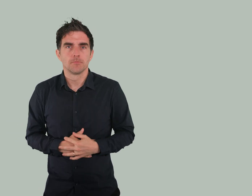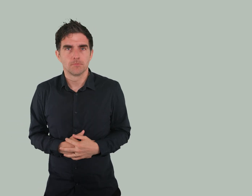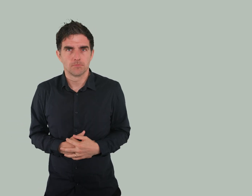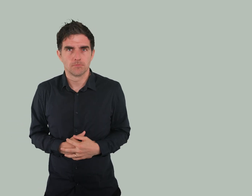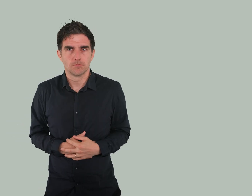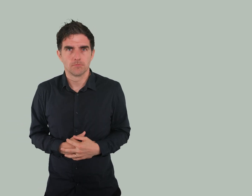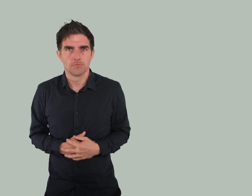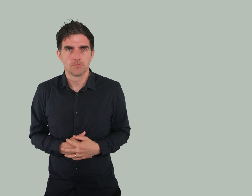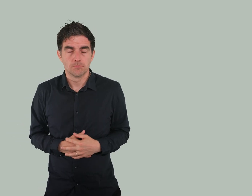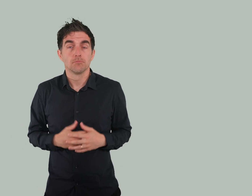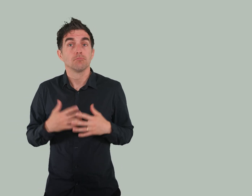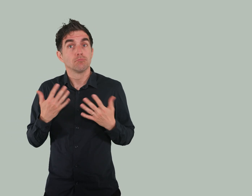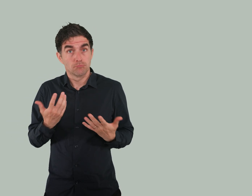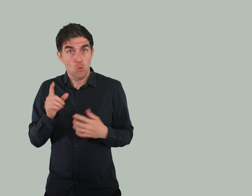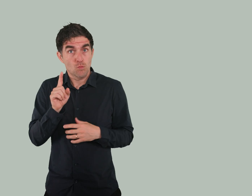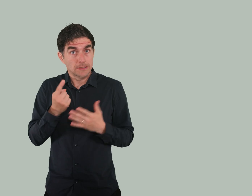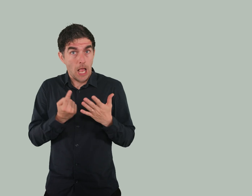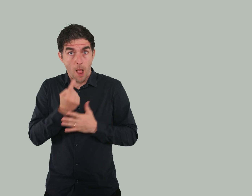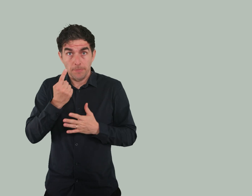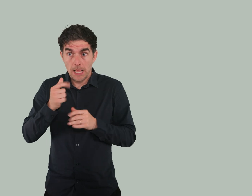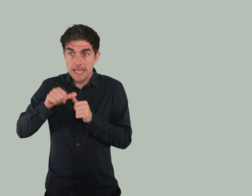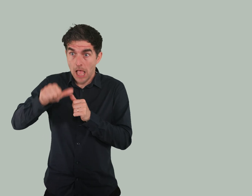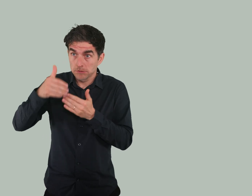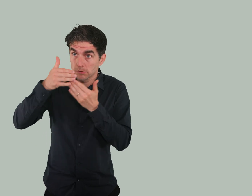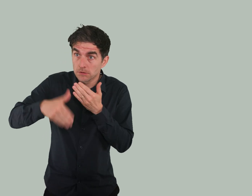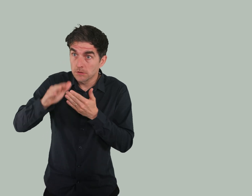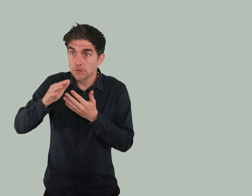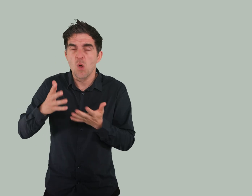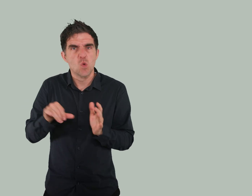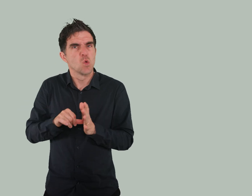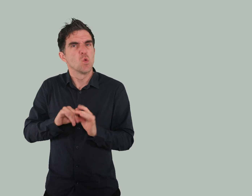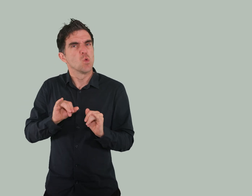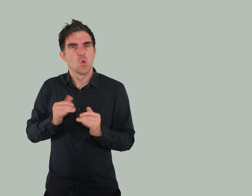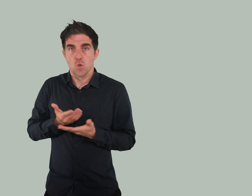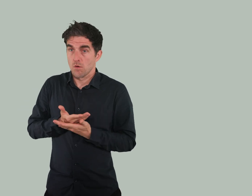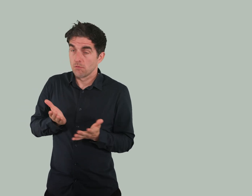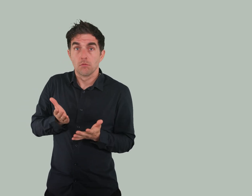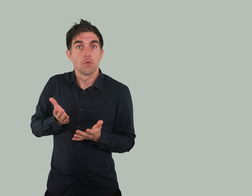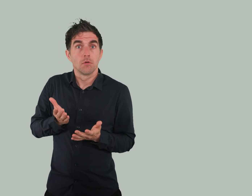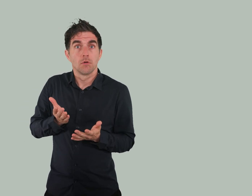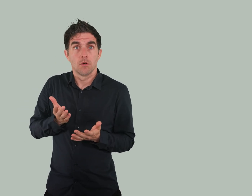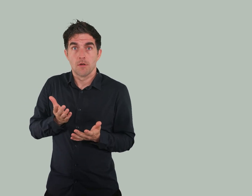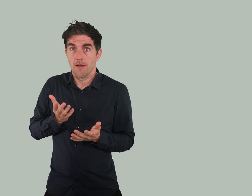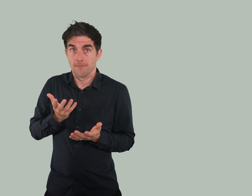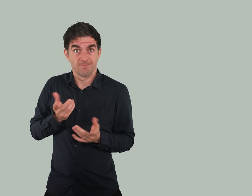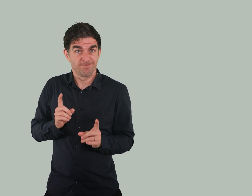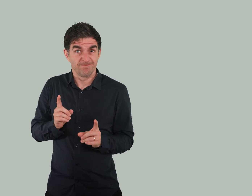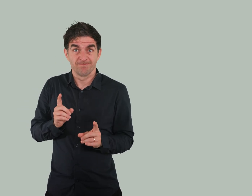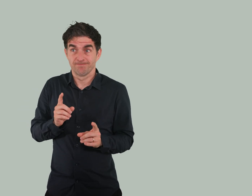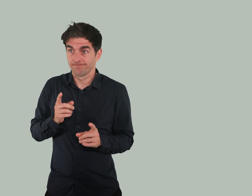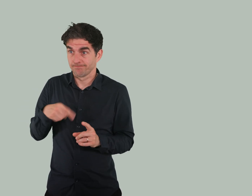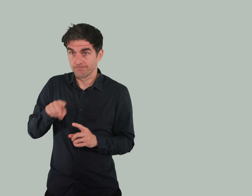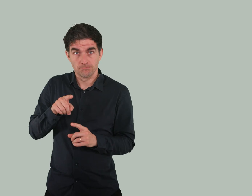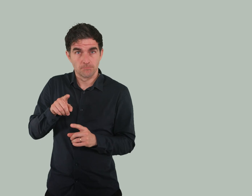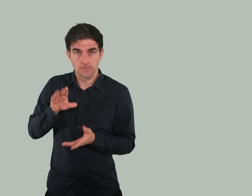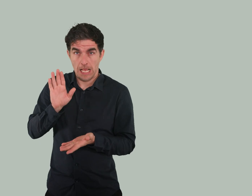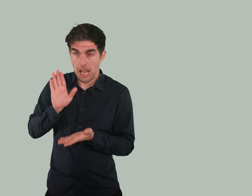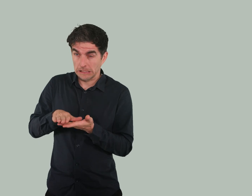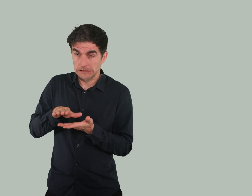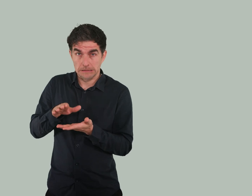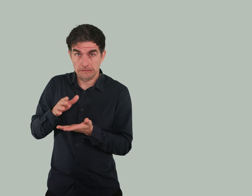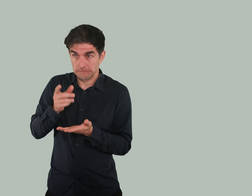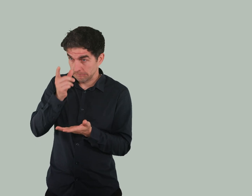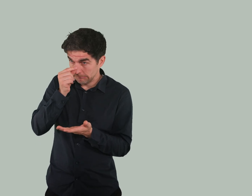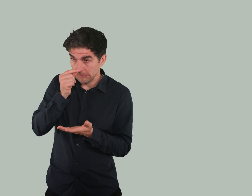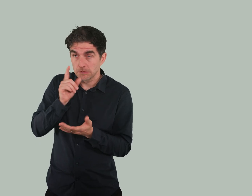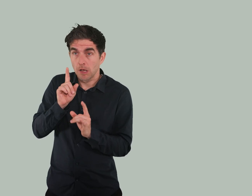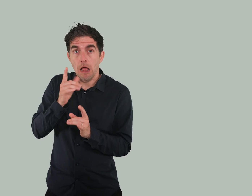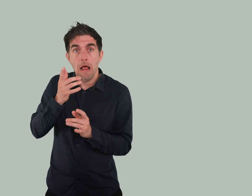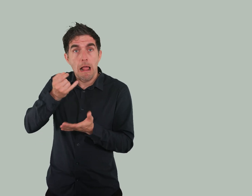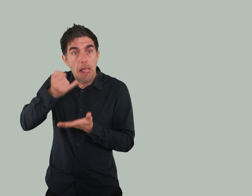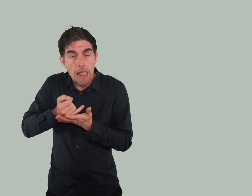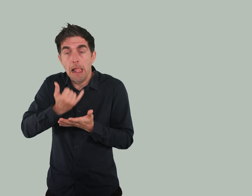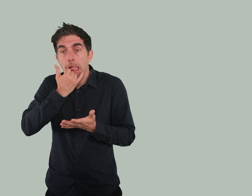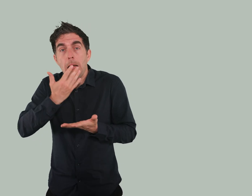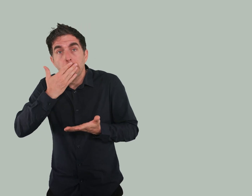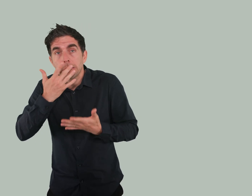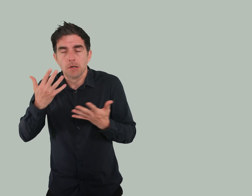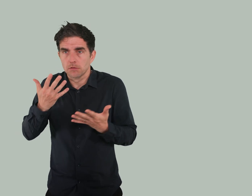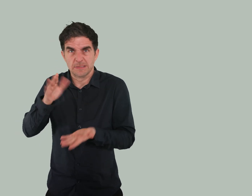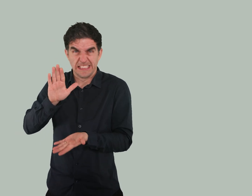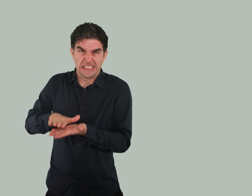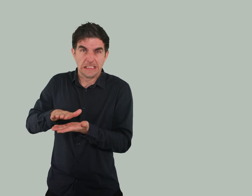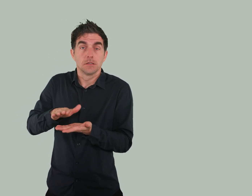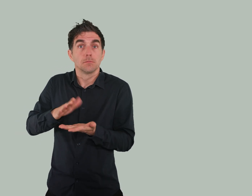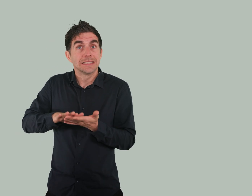286. The consequences fall hardest on those with the least margin for error: